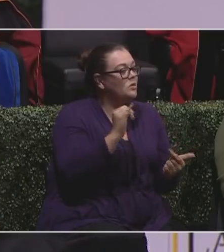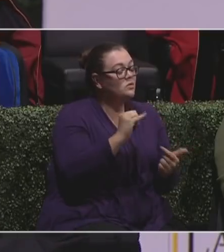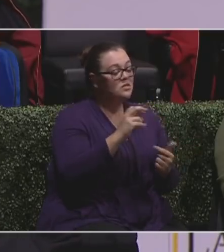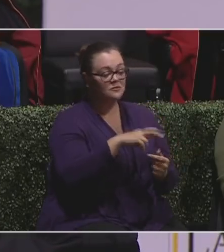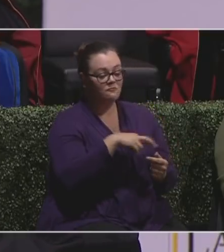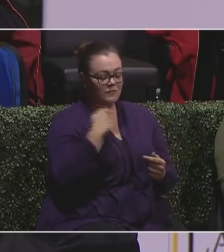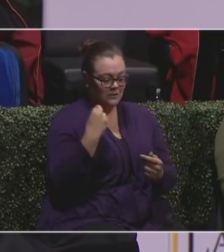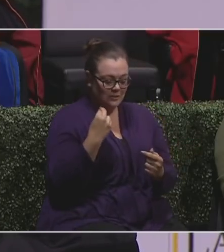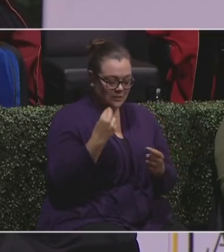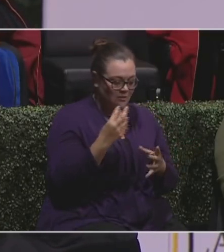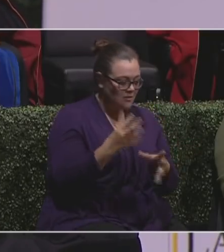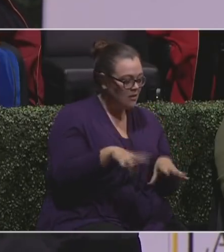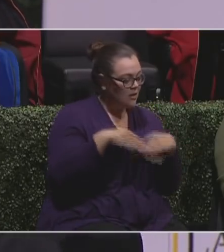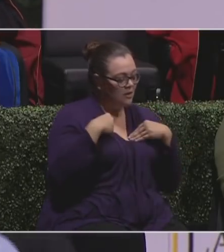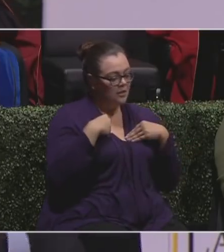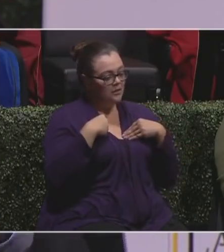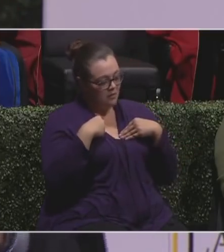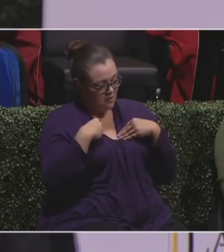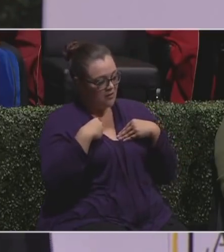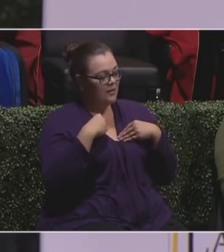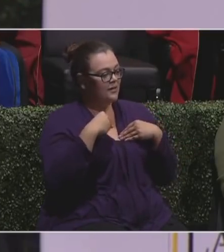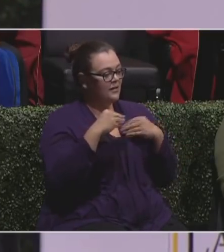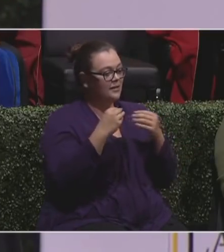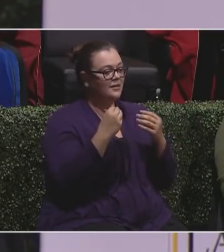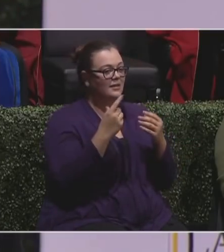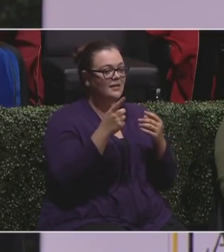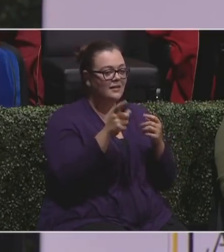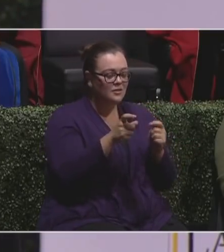TOGETHER TALENT LIKE YOU NOW, AND IN THE REAL WORLD WILL TEST VERY SOON.